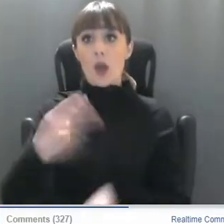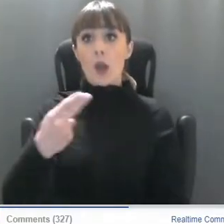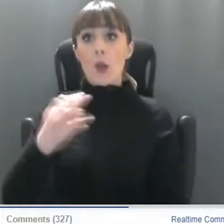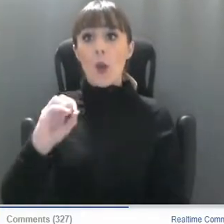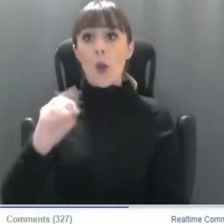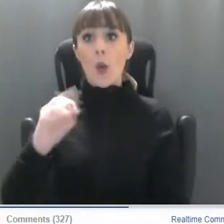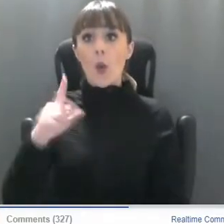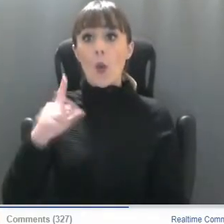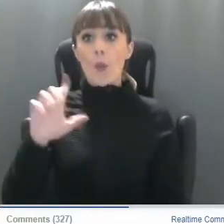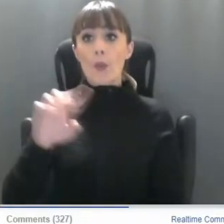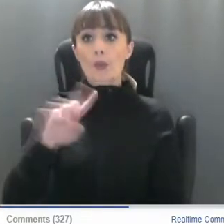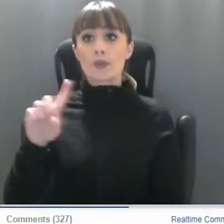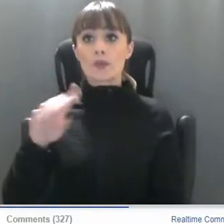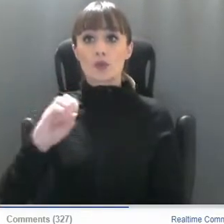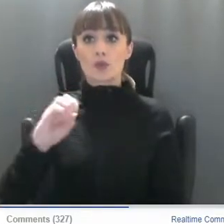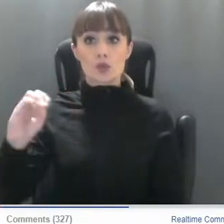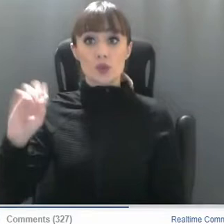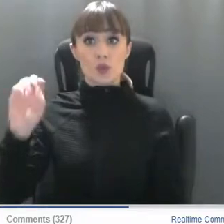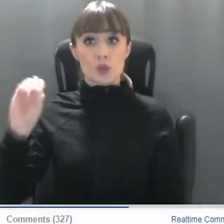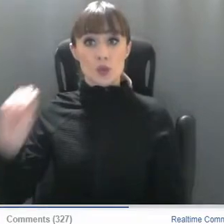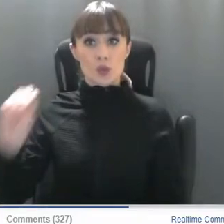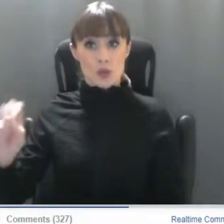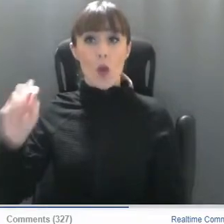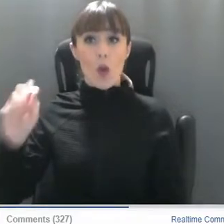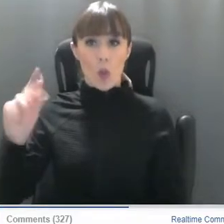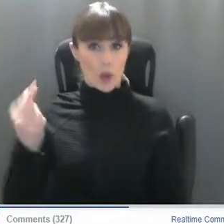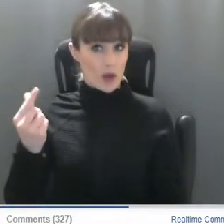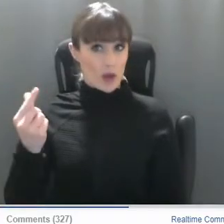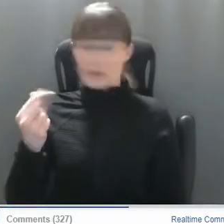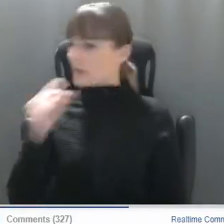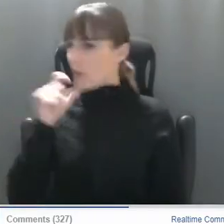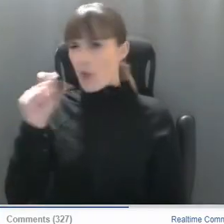you do still need to reserve your time. "Is there a time of day the animals are